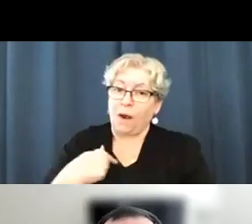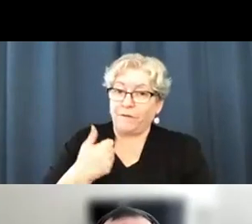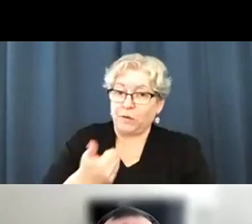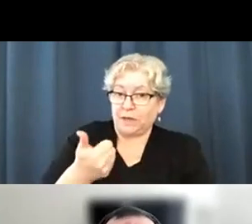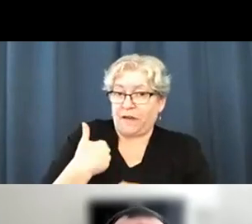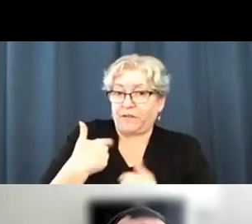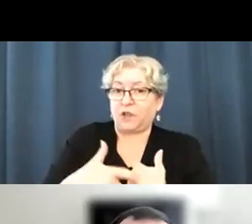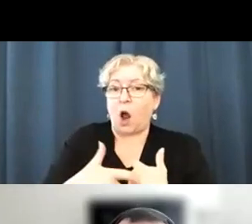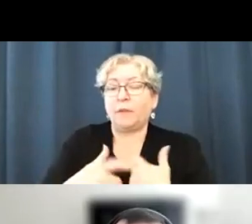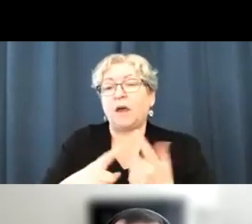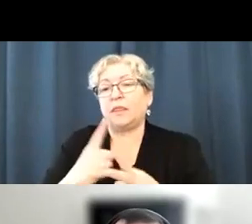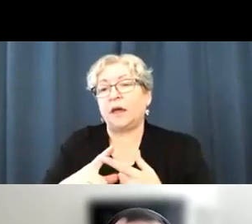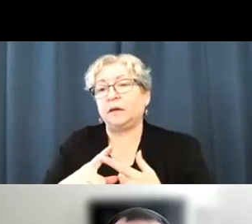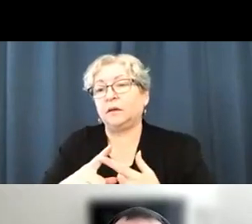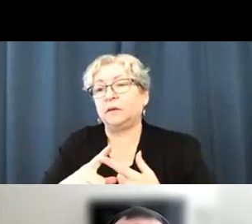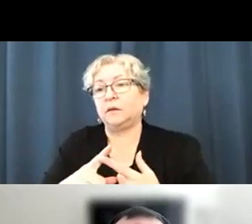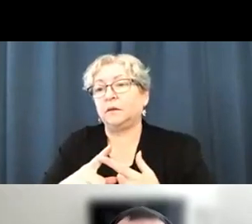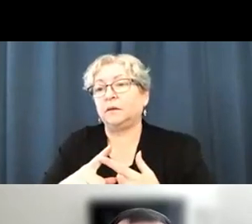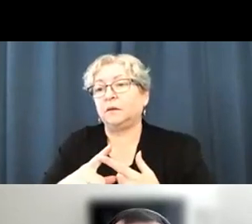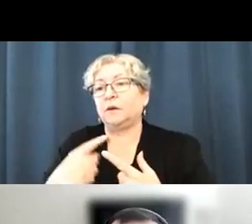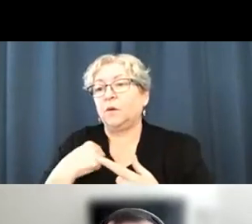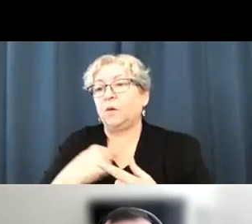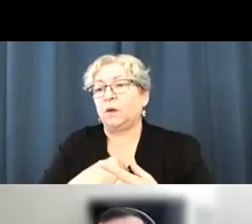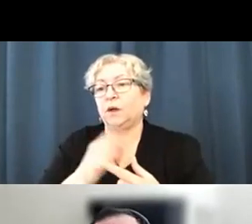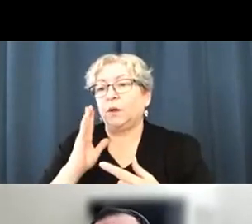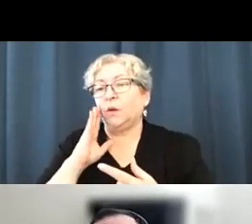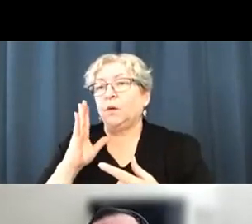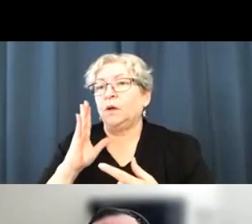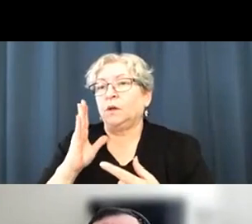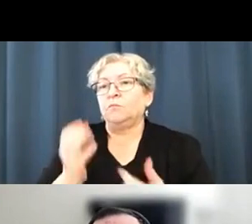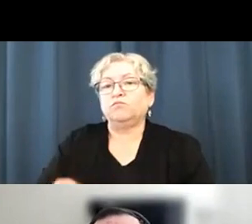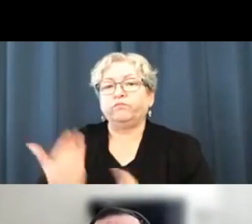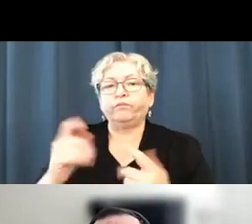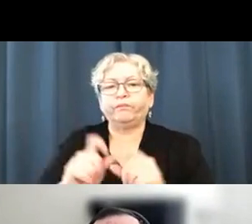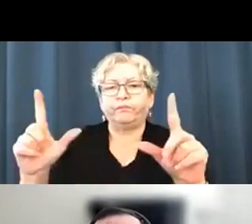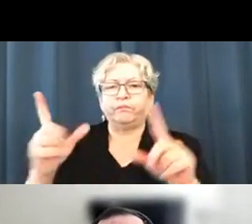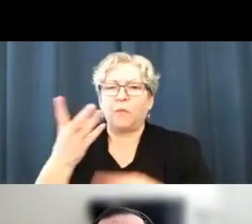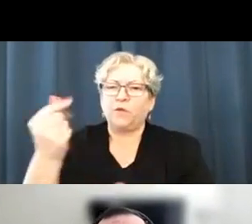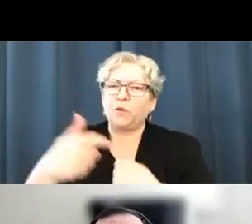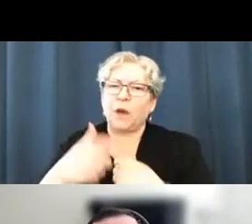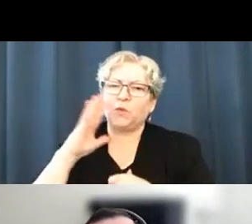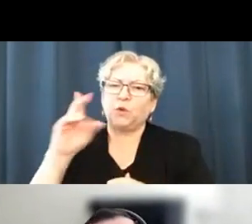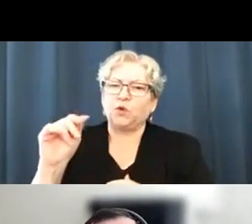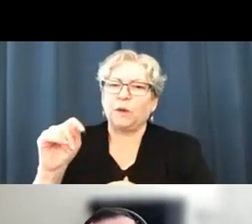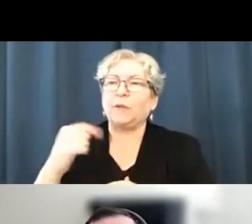and we're gonna be bringing this up a few times. We have the opportunity to have a workshop together